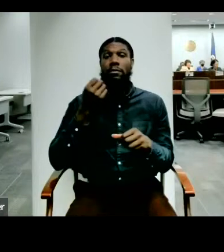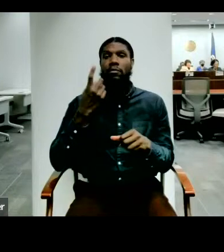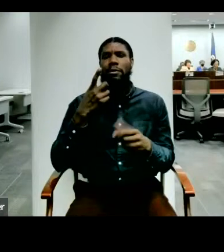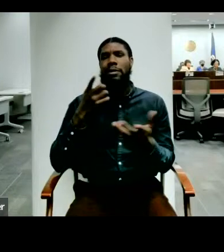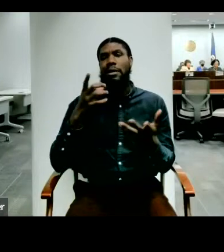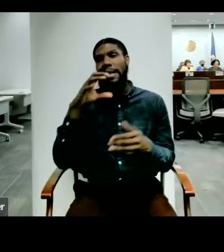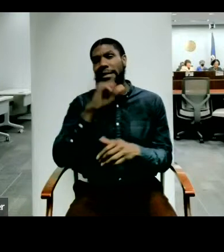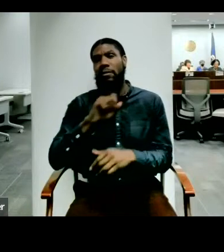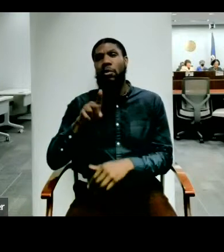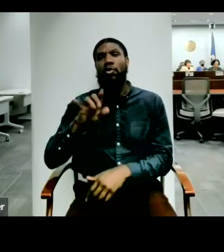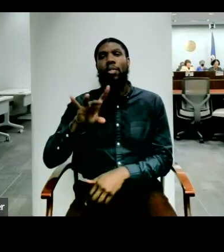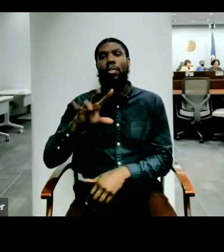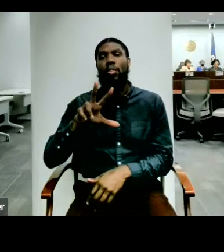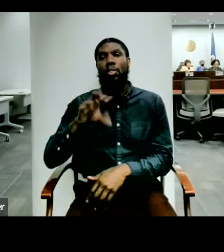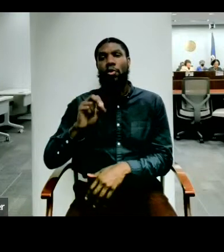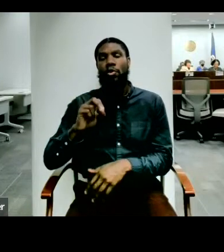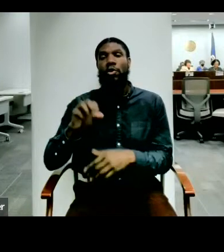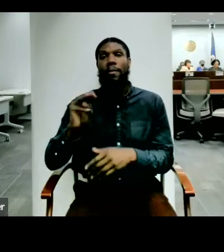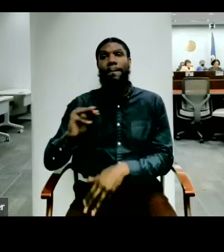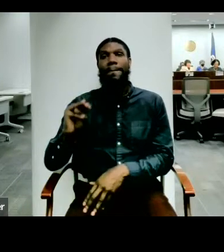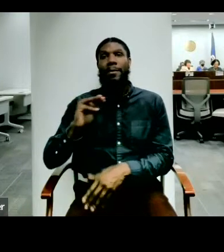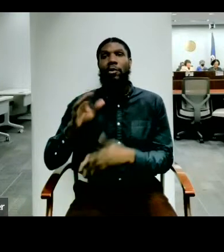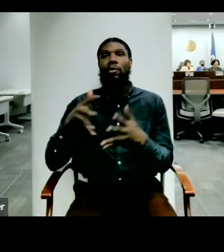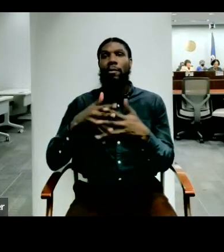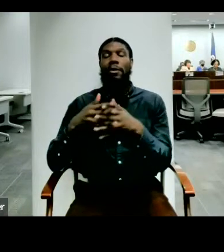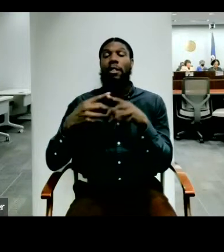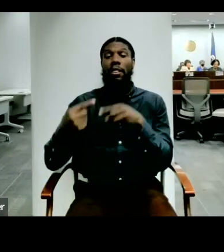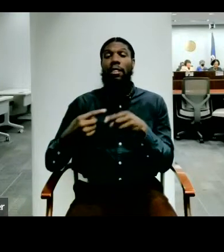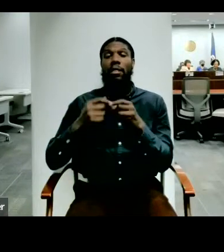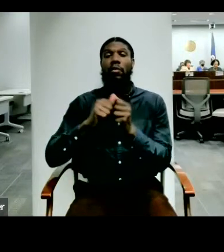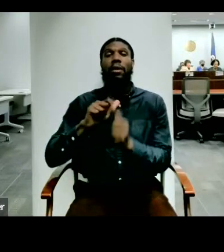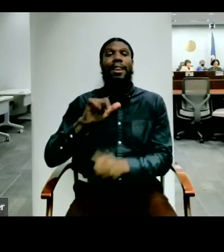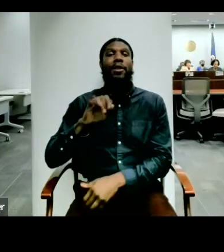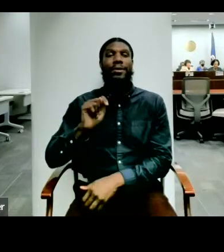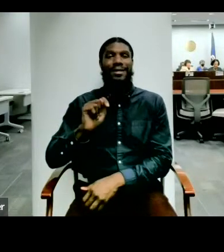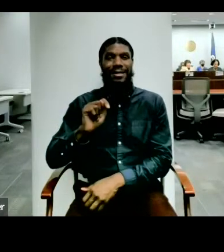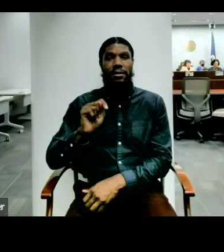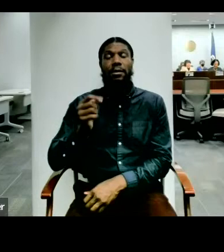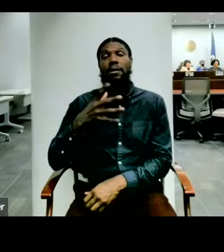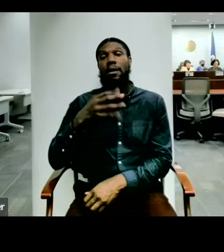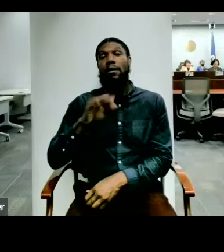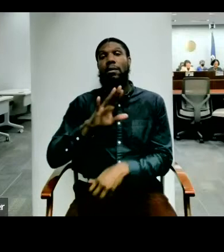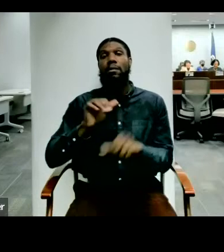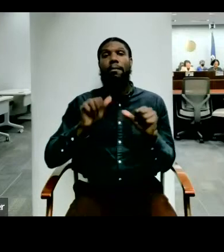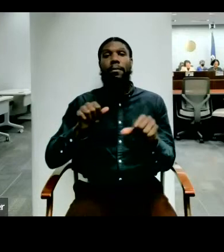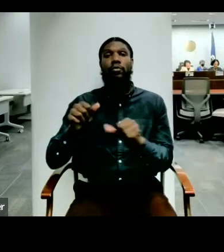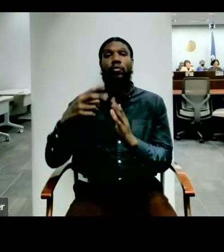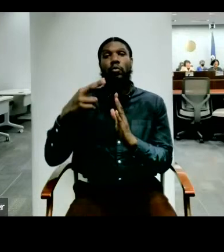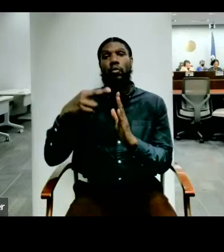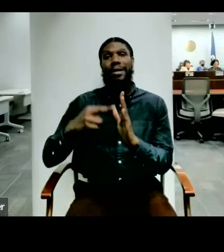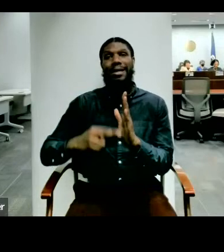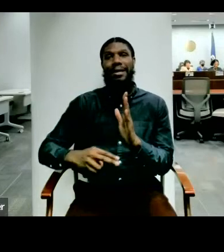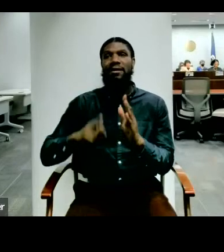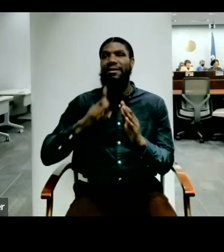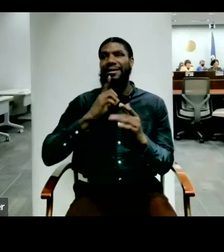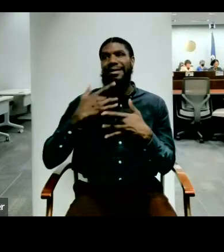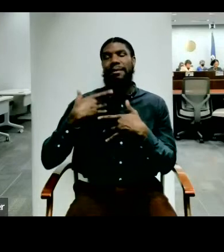130 million Americans struggle with their literacy and that their ability to read is below the basic